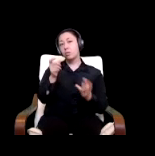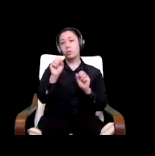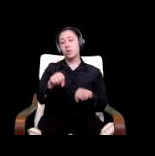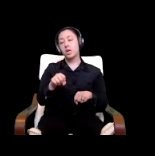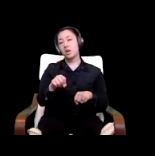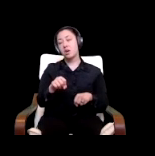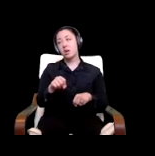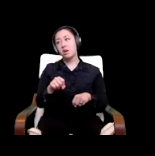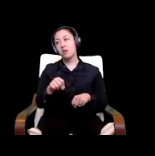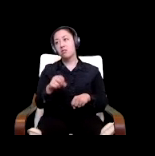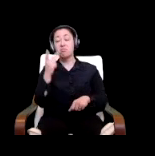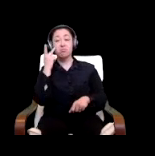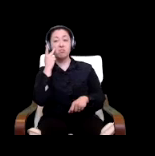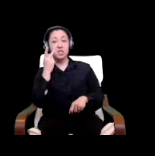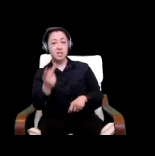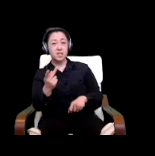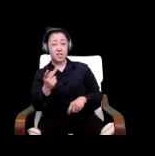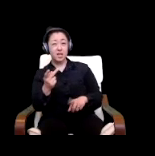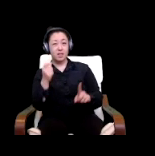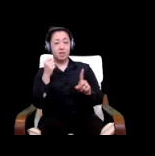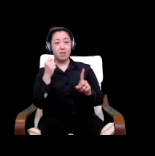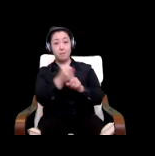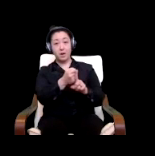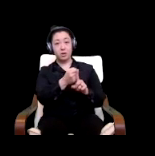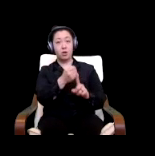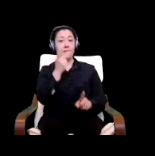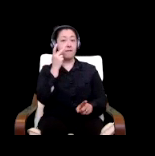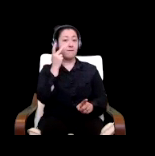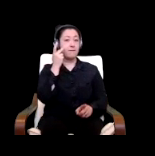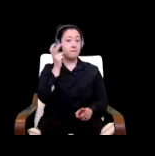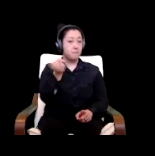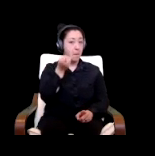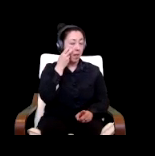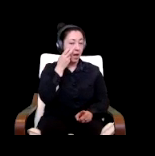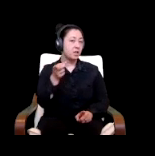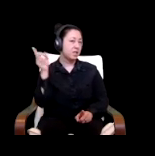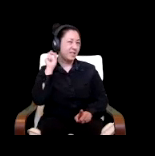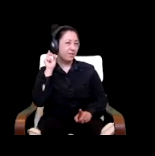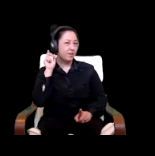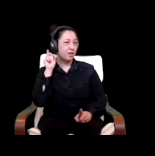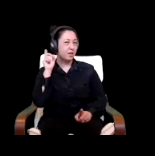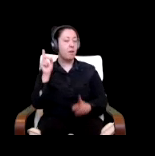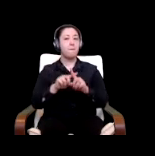impact of vision or hearing loss but the balance system, it is much more abstract and harder